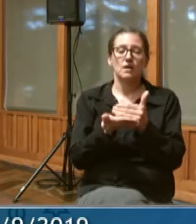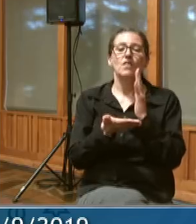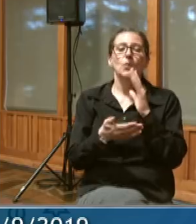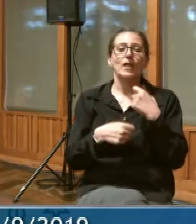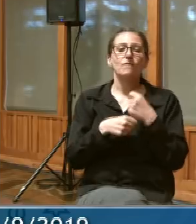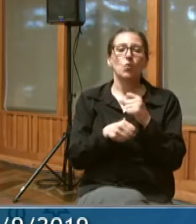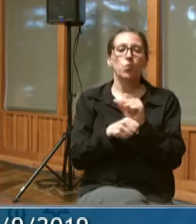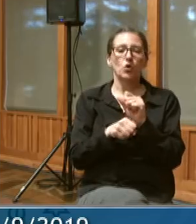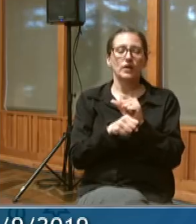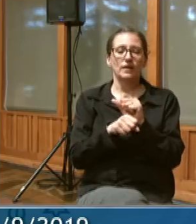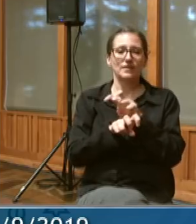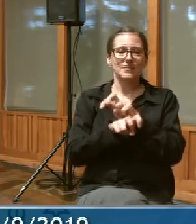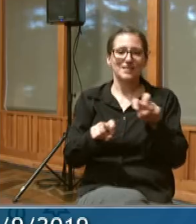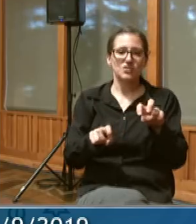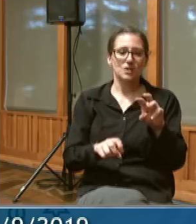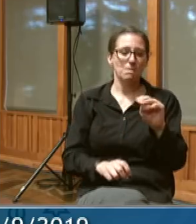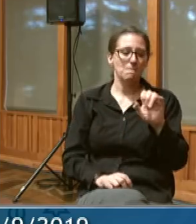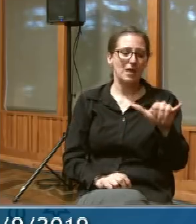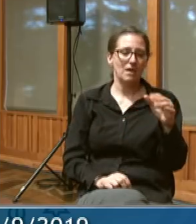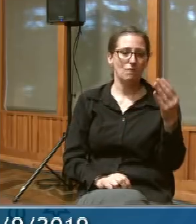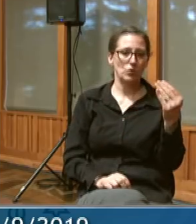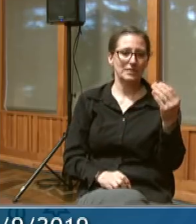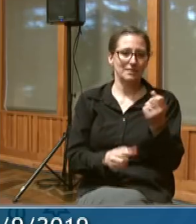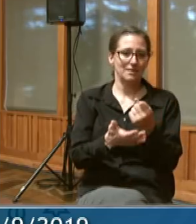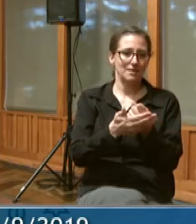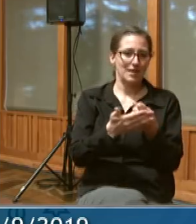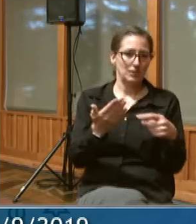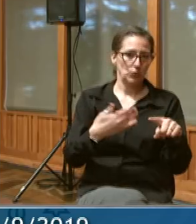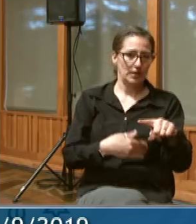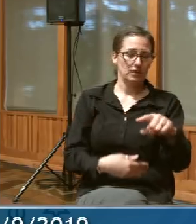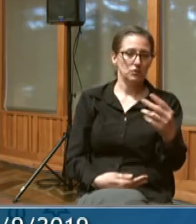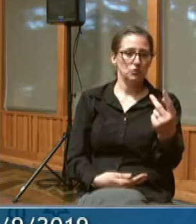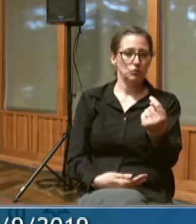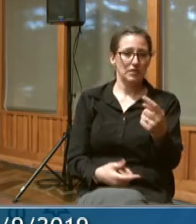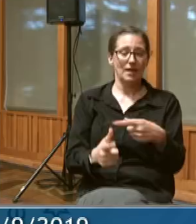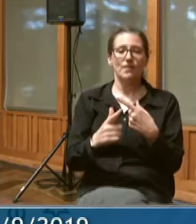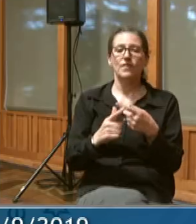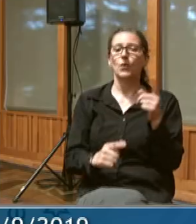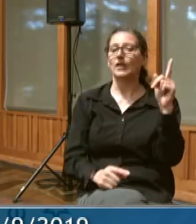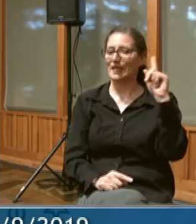FOR COUNCIL TO HEAR YOUR FEEDBACK THEN MAKE DECISIONS ABOUT THE APPROVED BUDGET L. THEY WILL HAVE A WORK SESSION